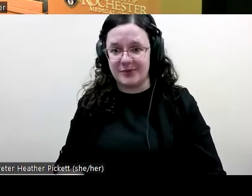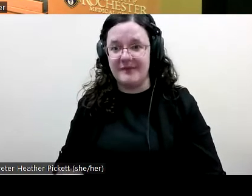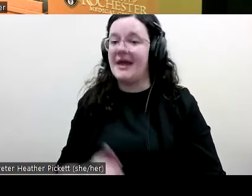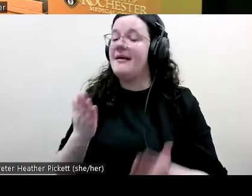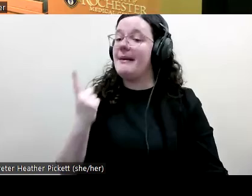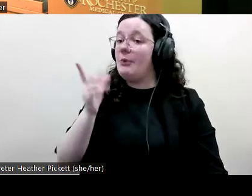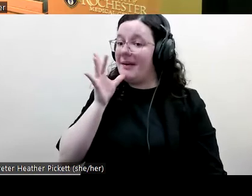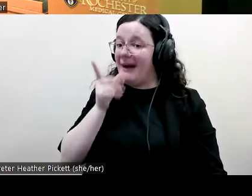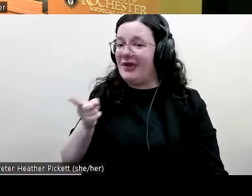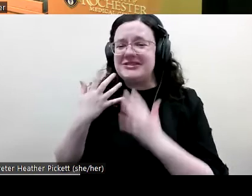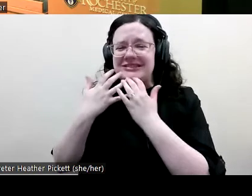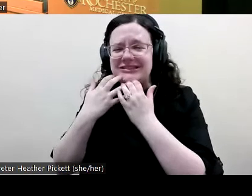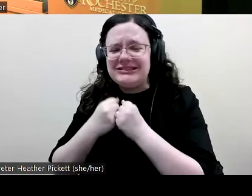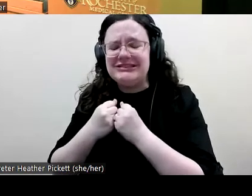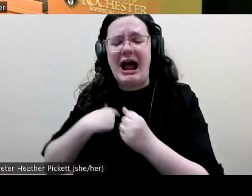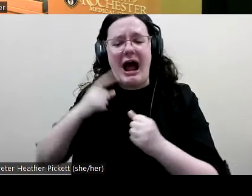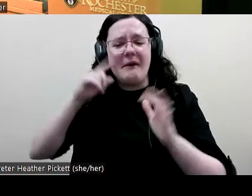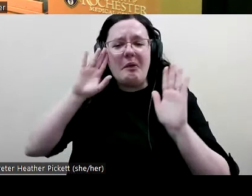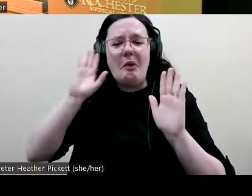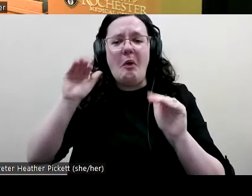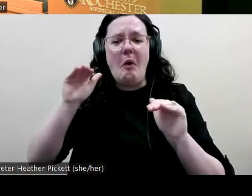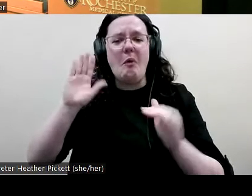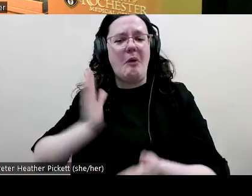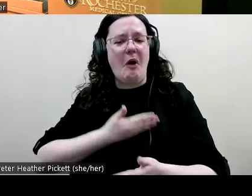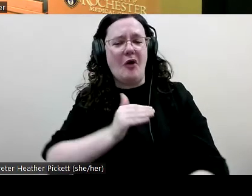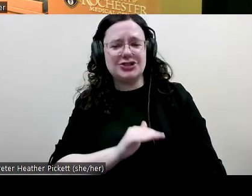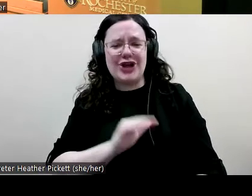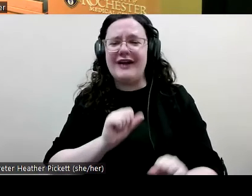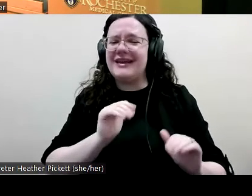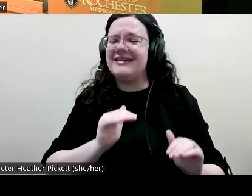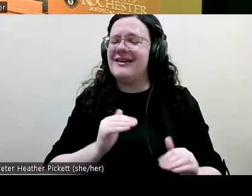father who's like we need to be realistic about what this life is going to be like again siblings